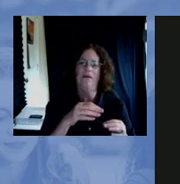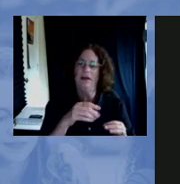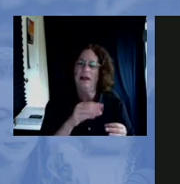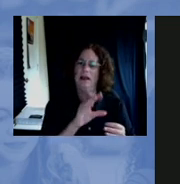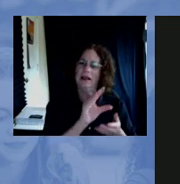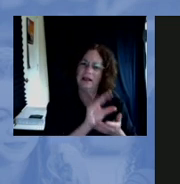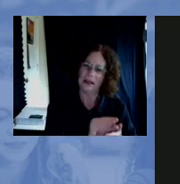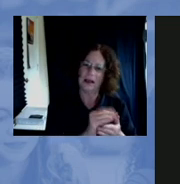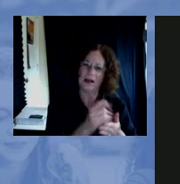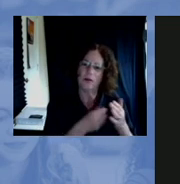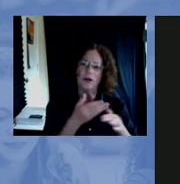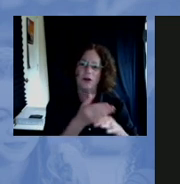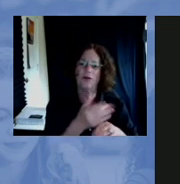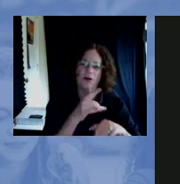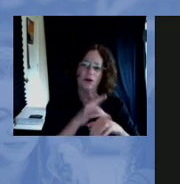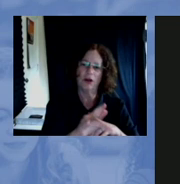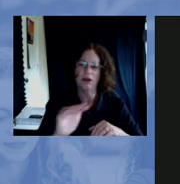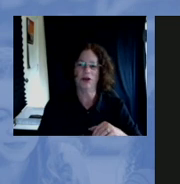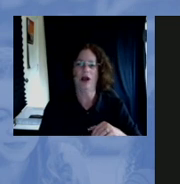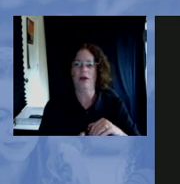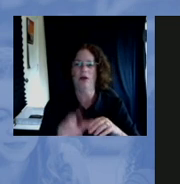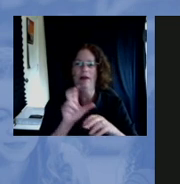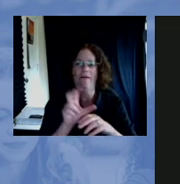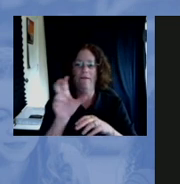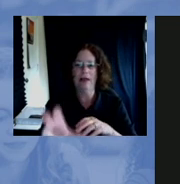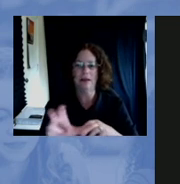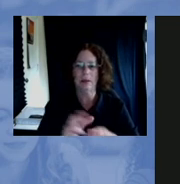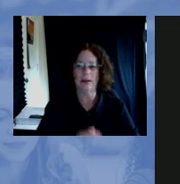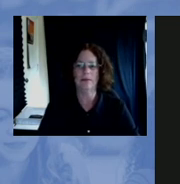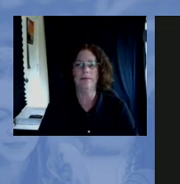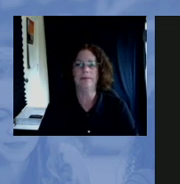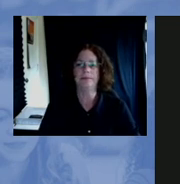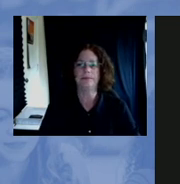EARLY CHILDHOOD INVESTMENTS. >> THANK YOU FOR SHARING THAT.